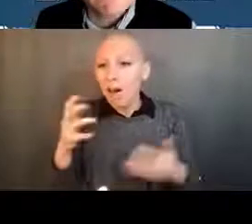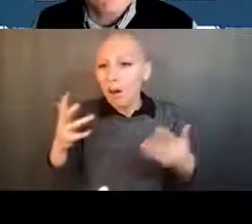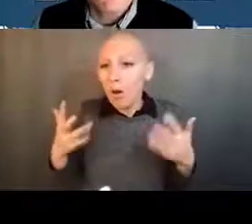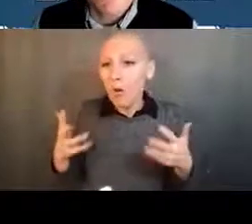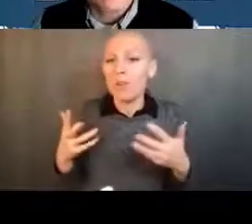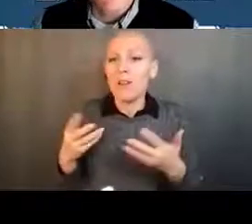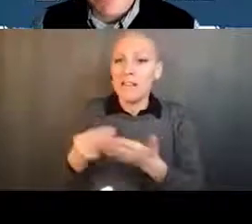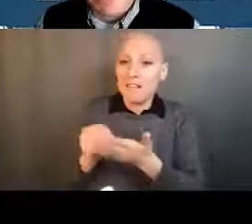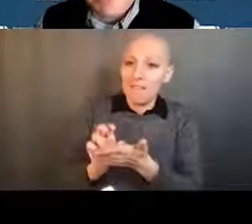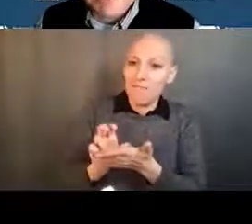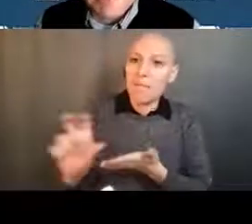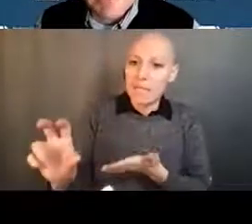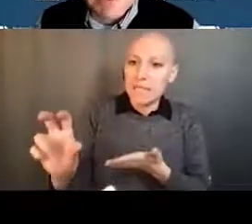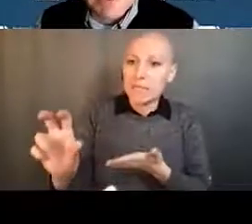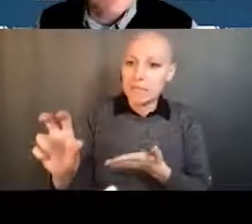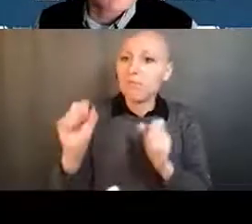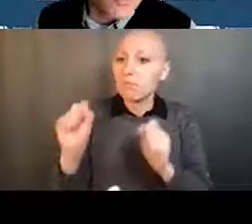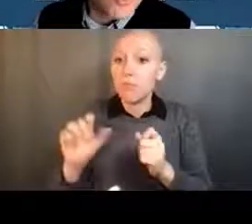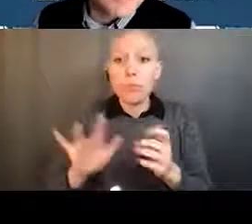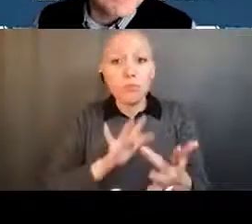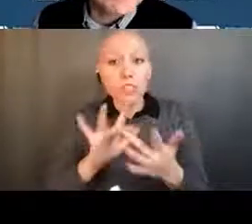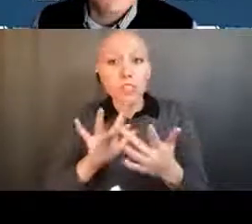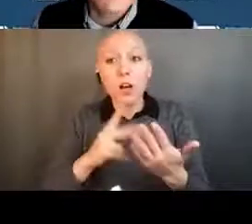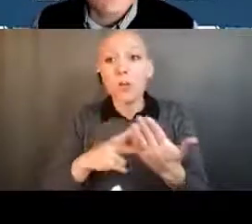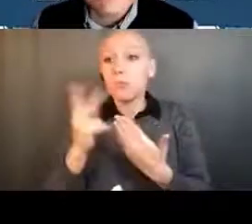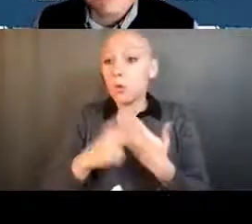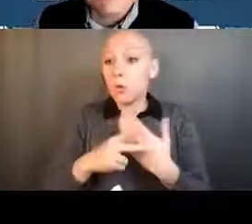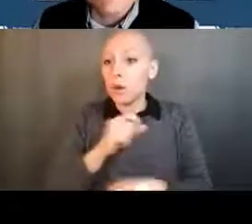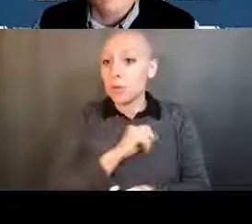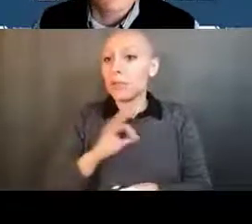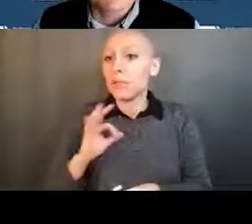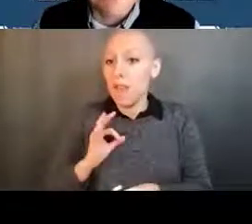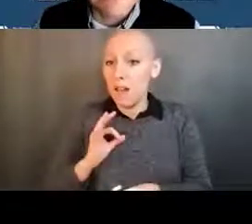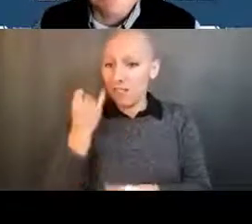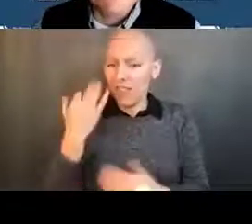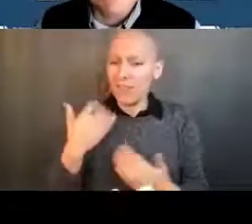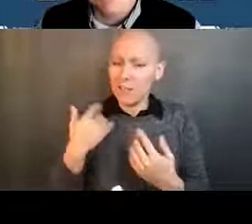if you have any questions about that, the appropriateness of your idea for the NIH.